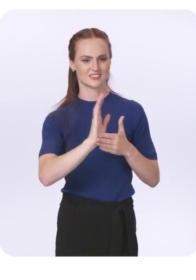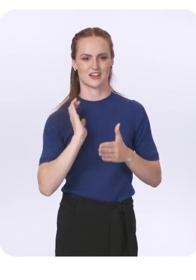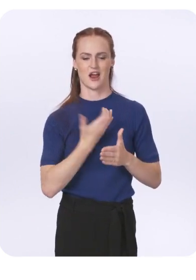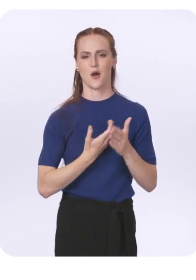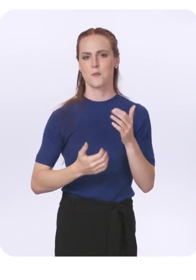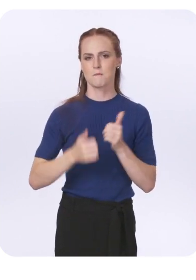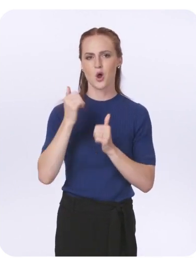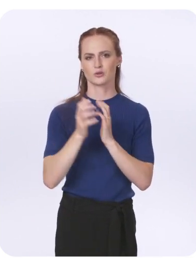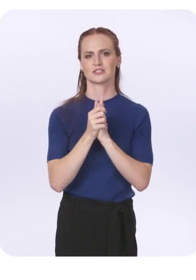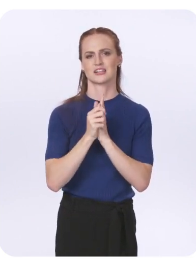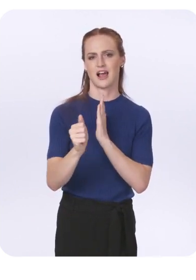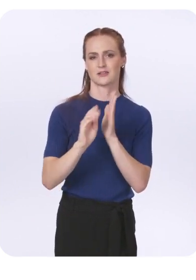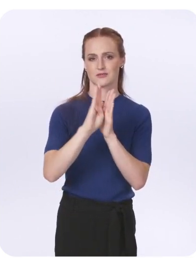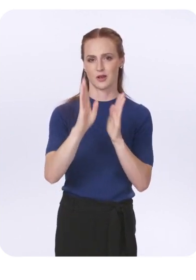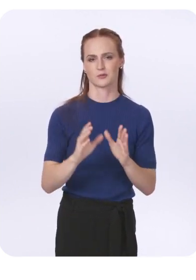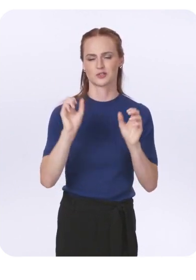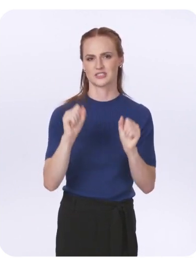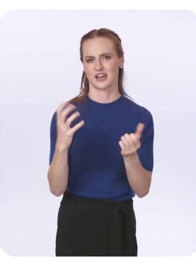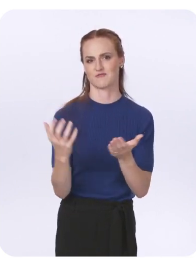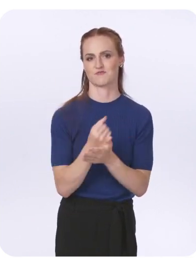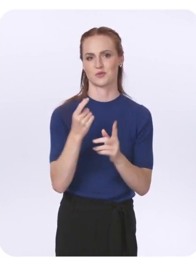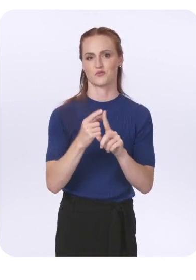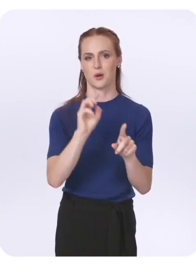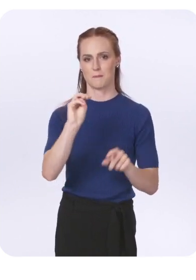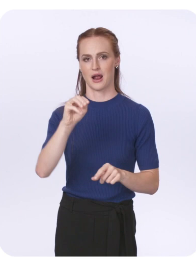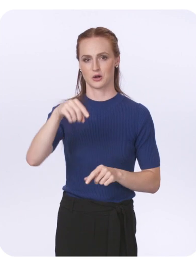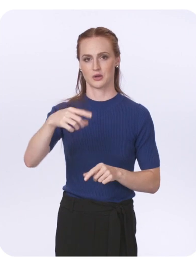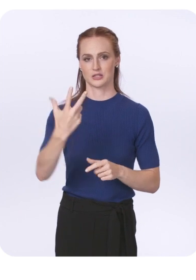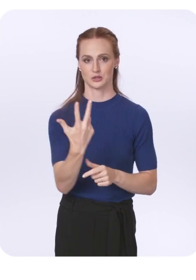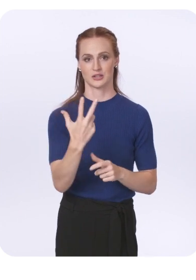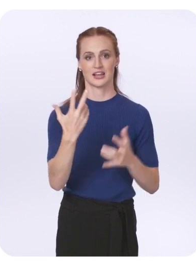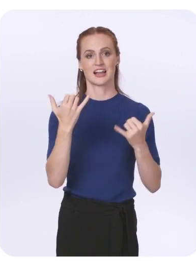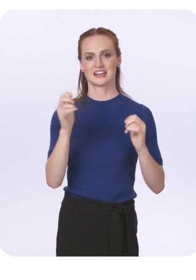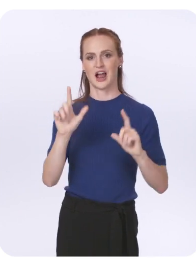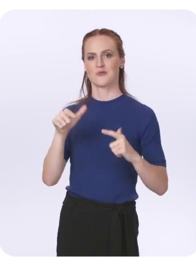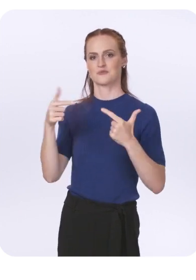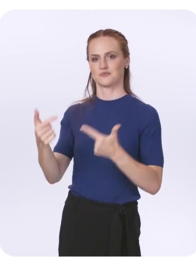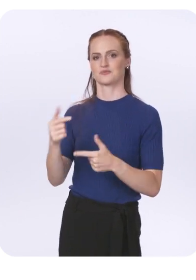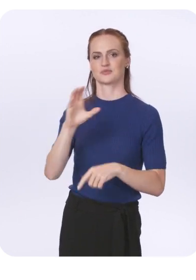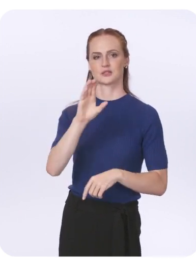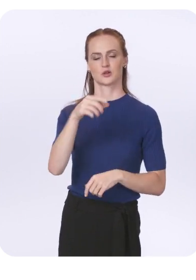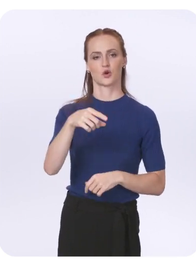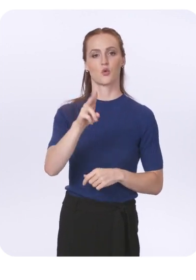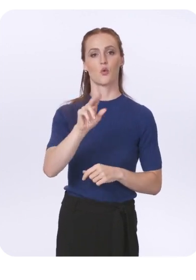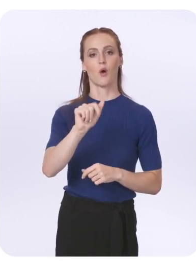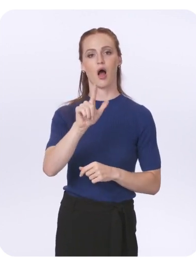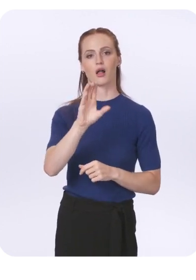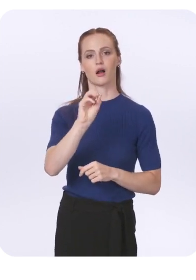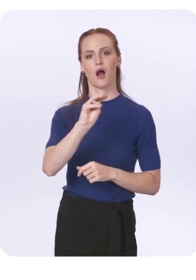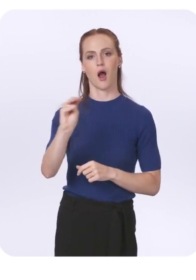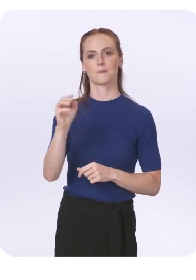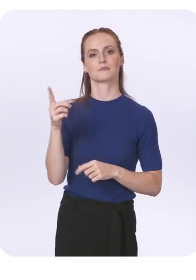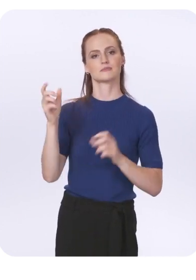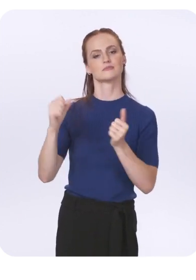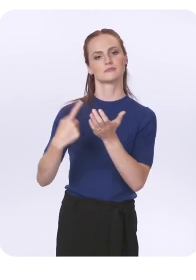have been able to squeeze out of the new Meta Quest 3, I’m going to hand things off to our Qualcomm colleague to discuss some of